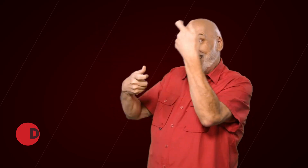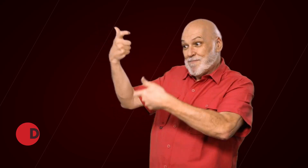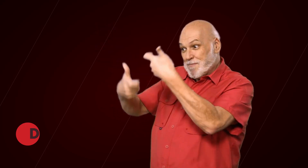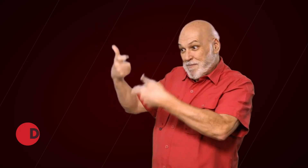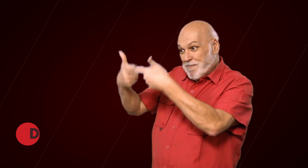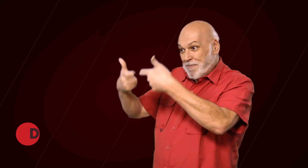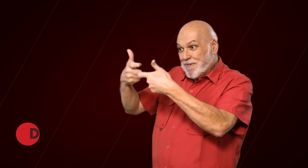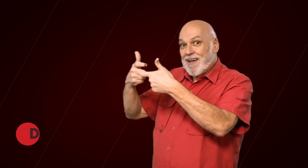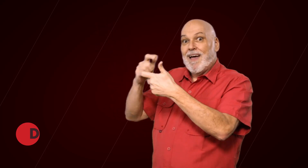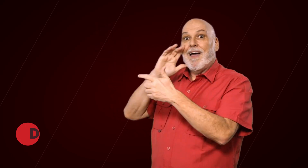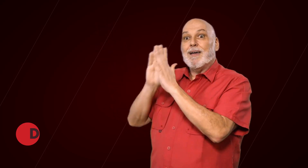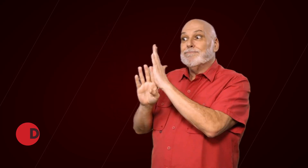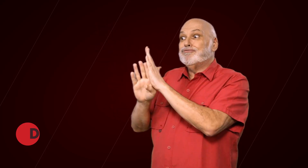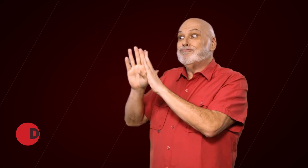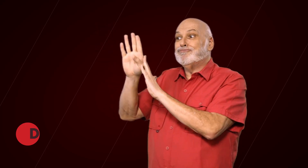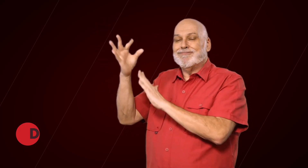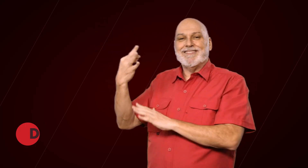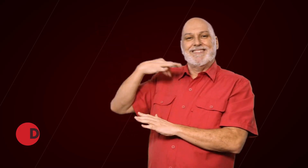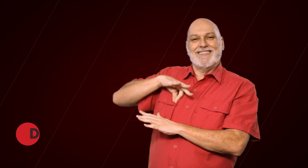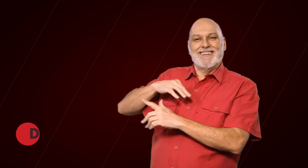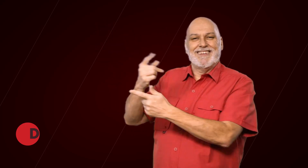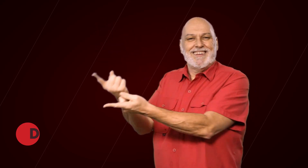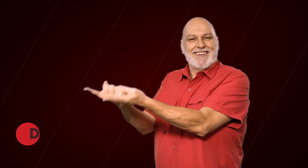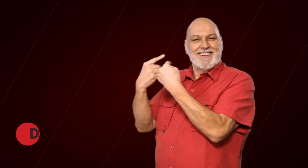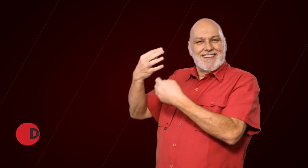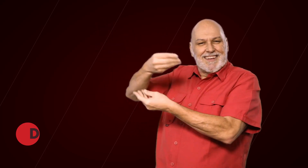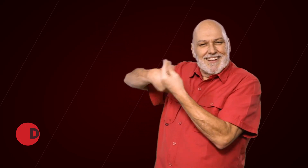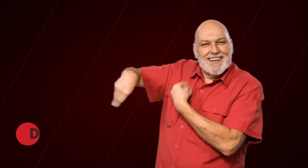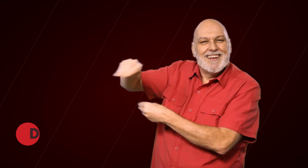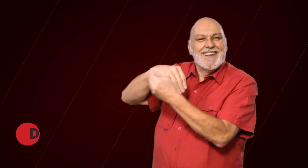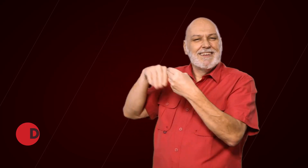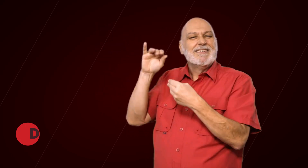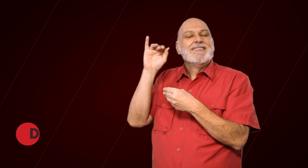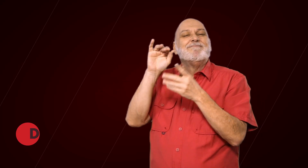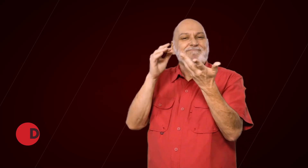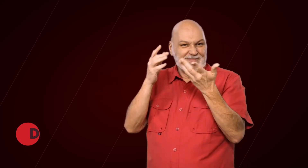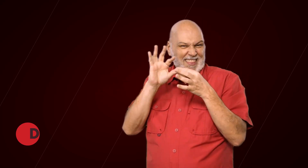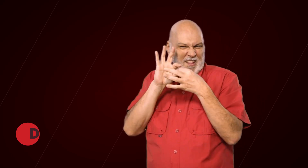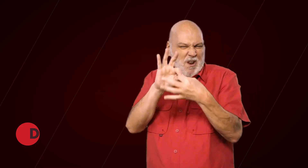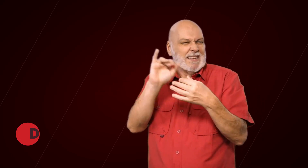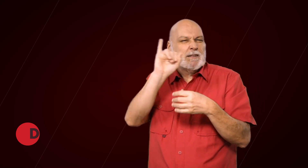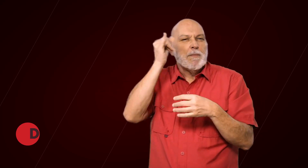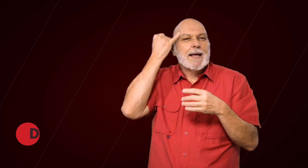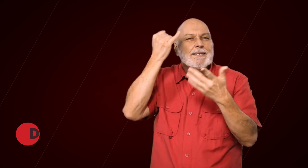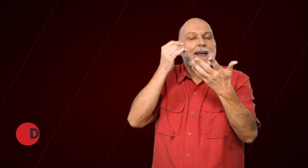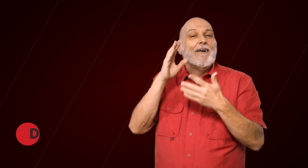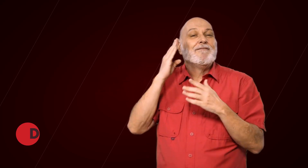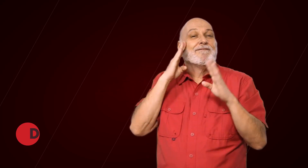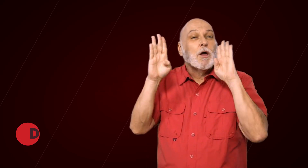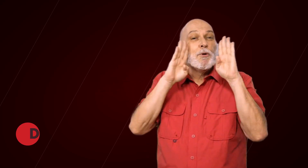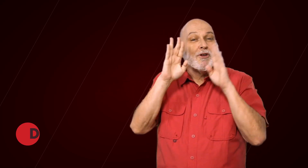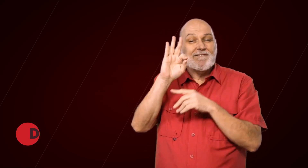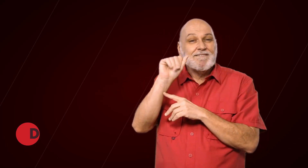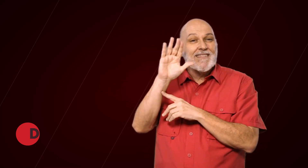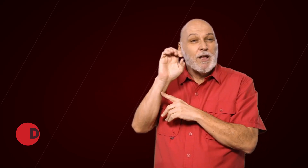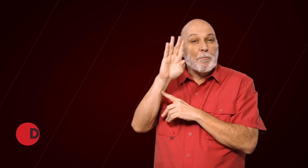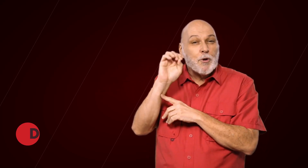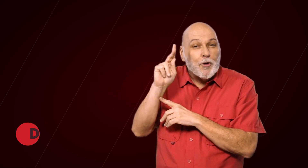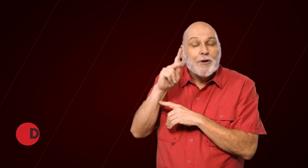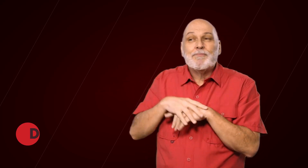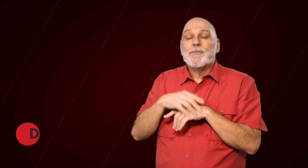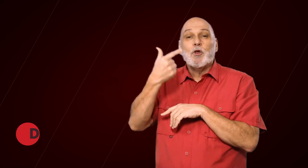It's as if you are buying shares in a company,